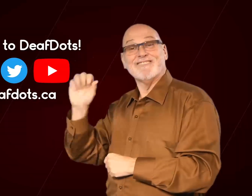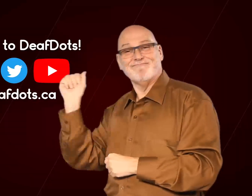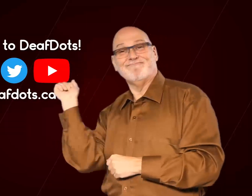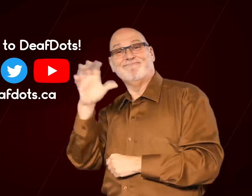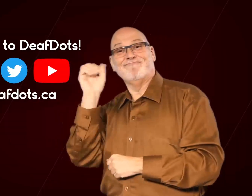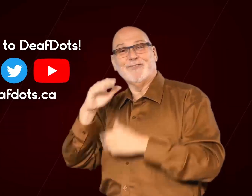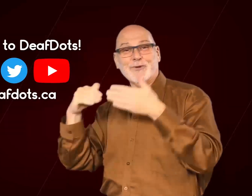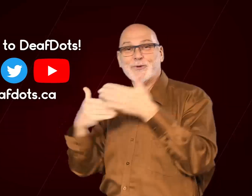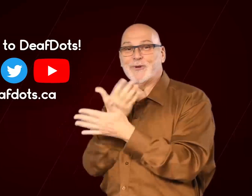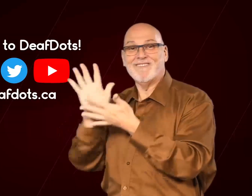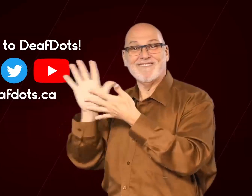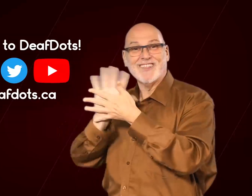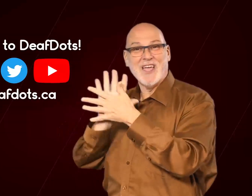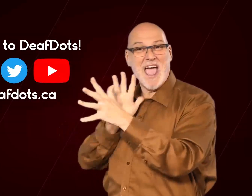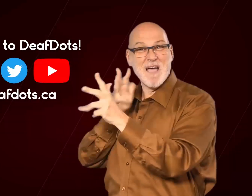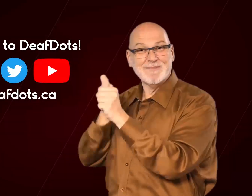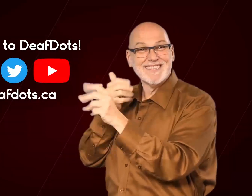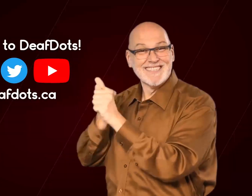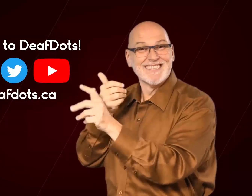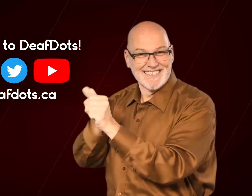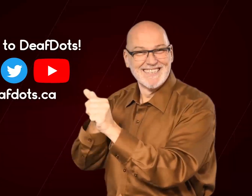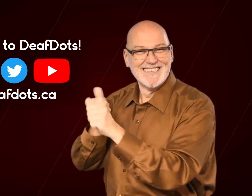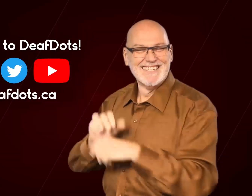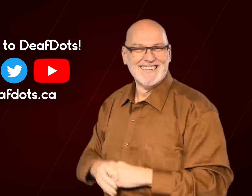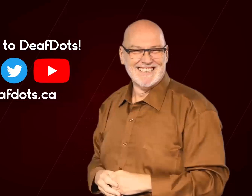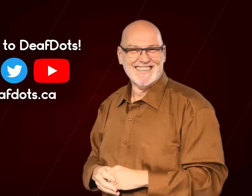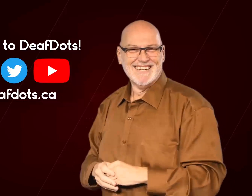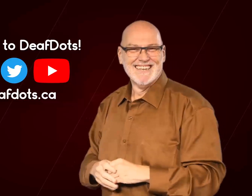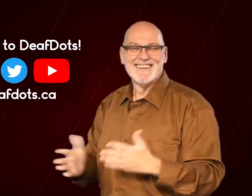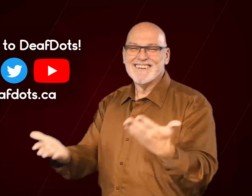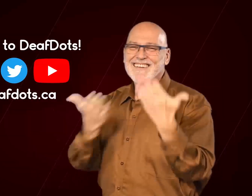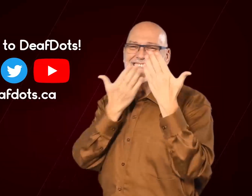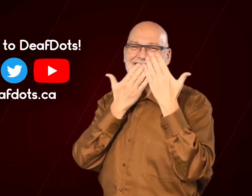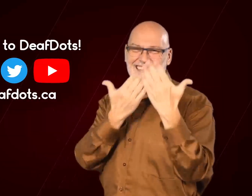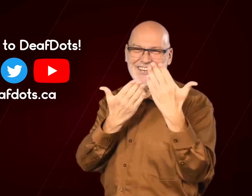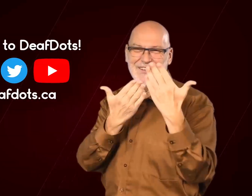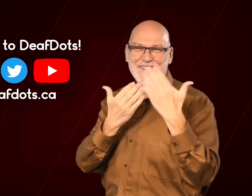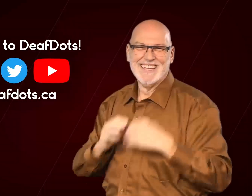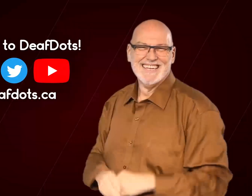to get new video updates!